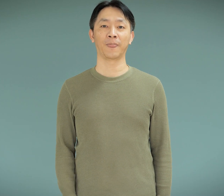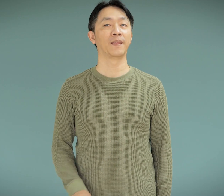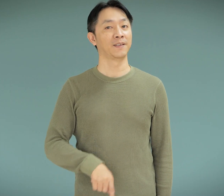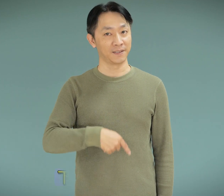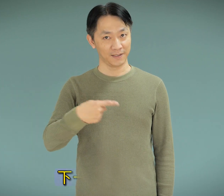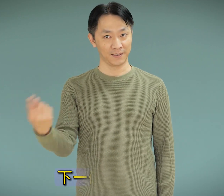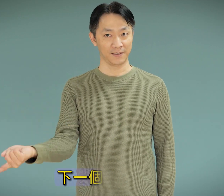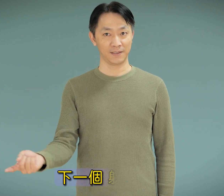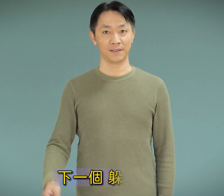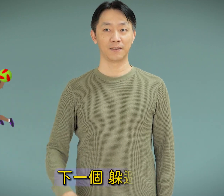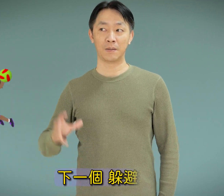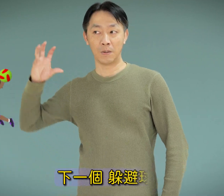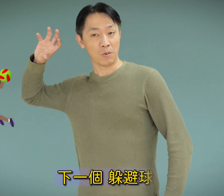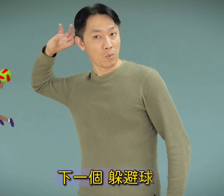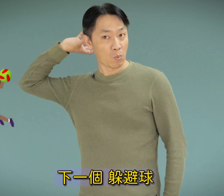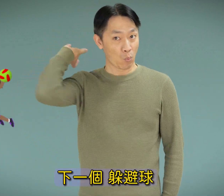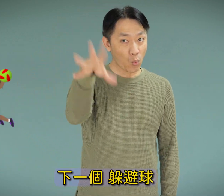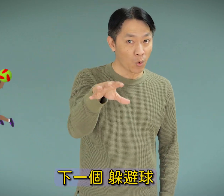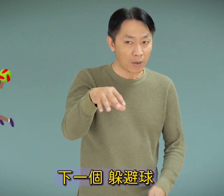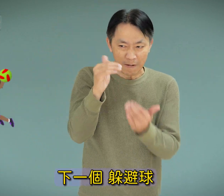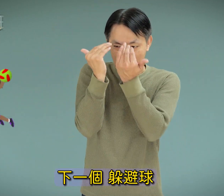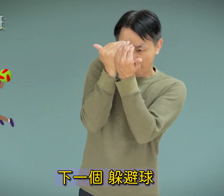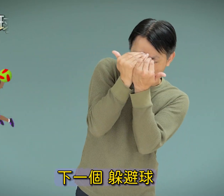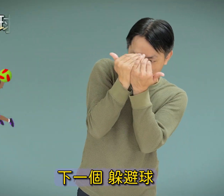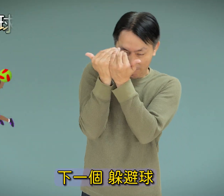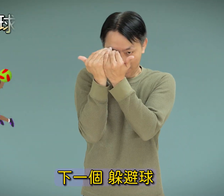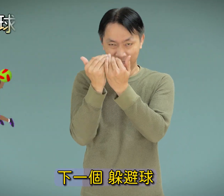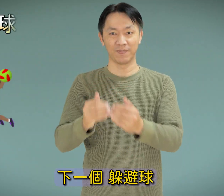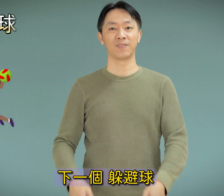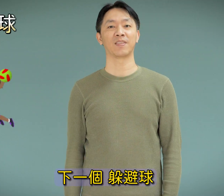next one is.. DODGE BALL